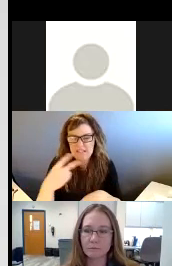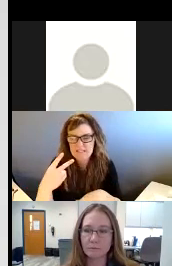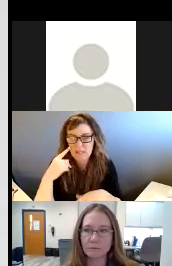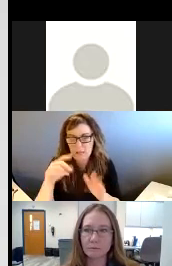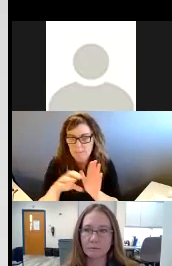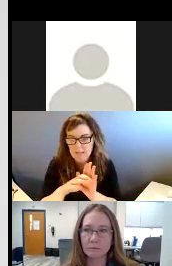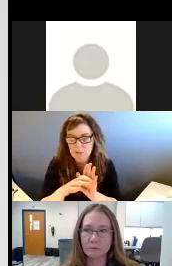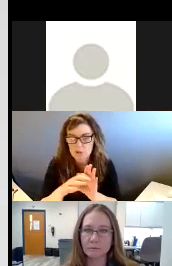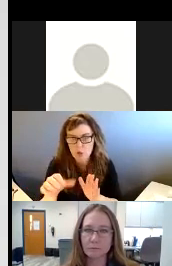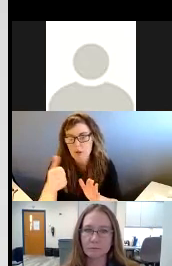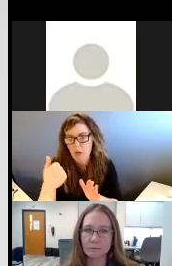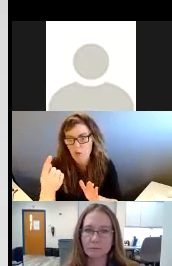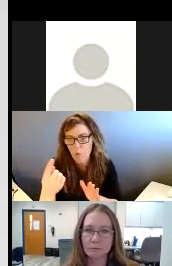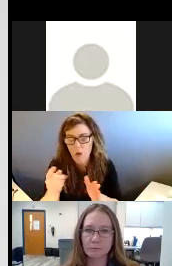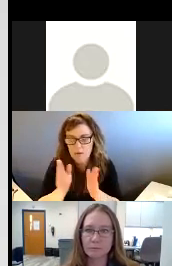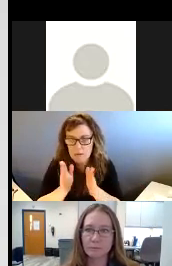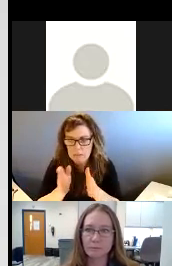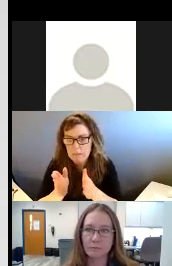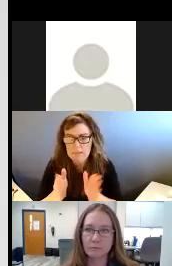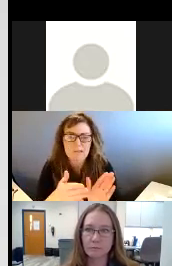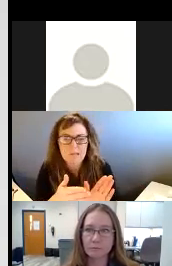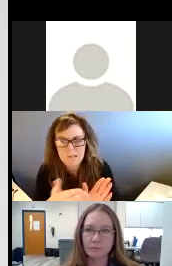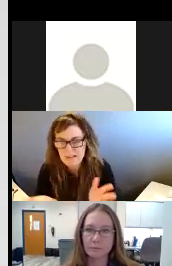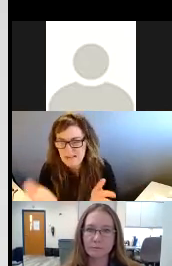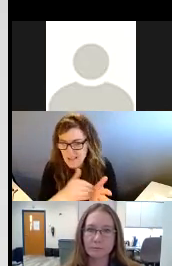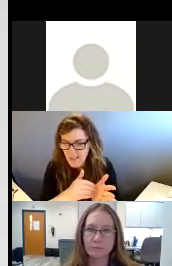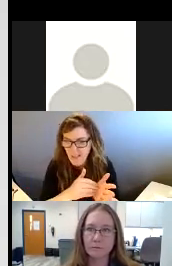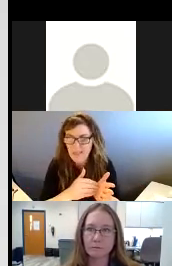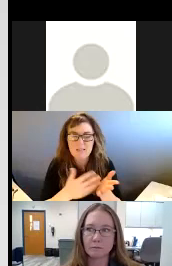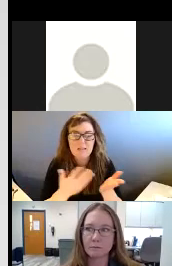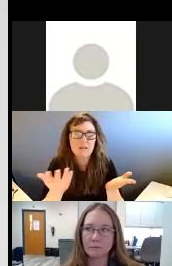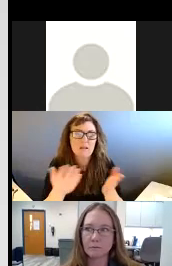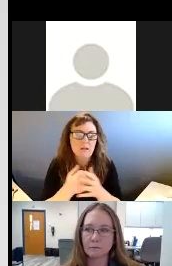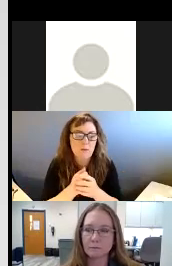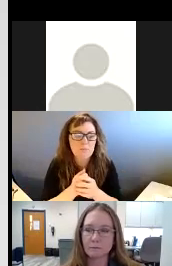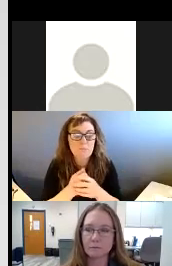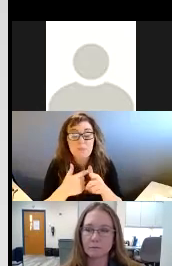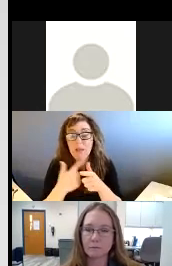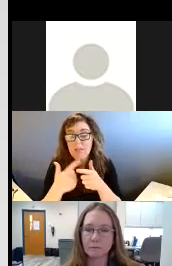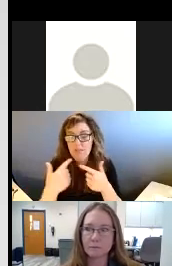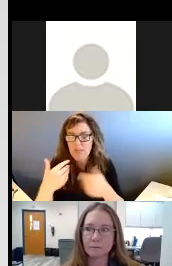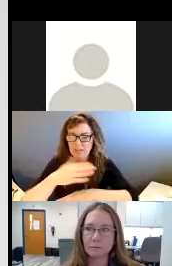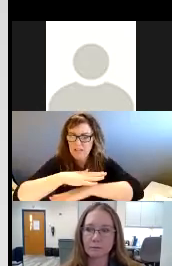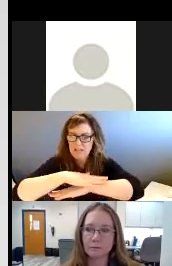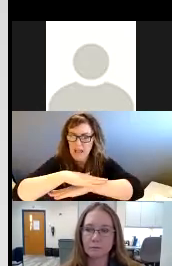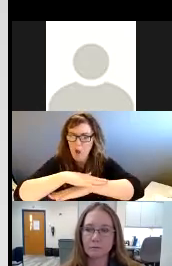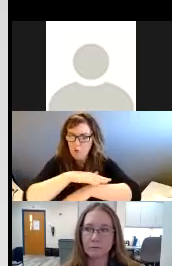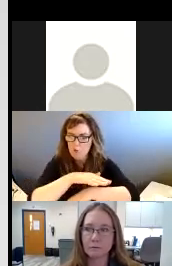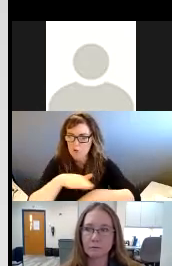HE HAD A MAJOR TURN HE HAD TO GET IN. AND WHEN YOU WALKED IN, THERE WAS A LITTLE COUNTER THAT JETTED OUT SO IT'S SOMETHING YOU WOULD HAVE